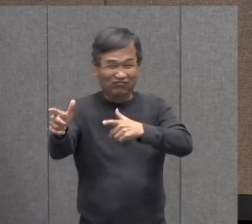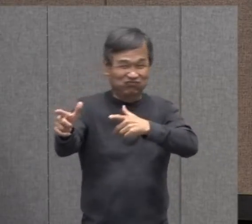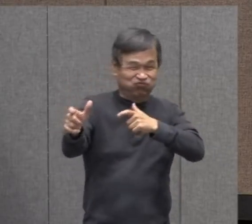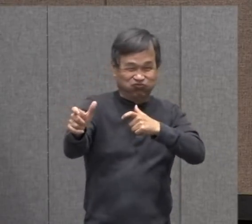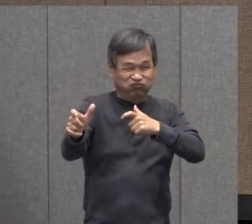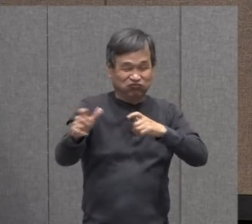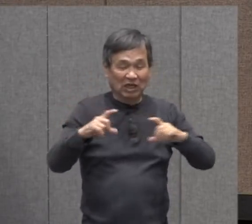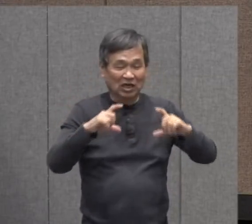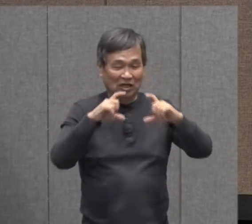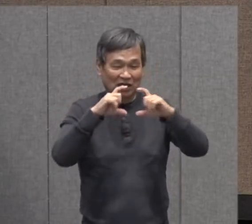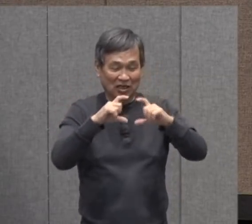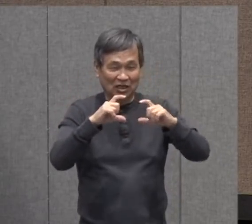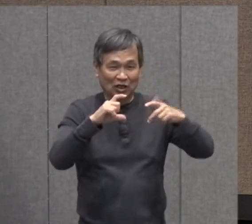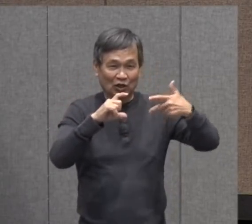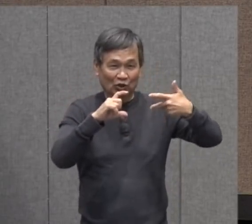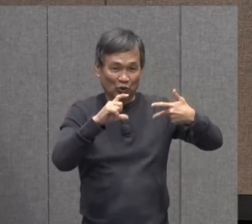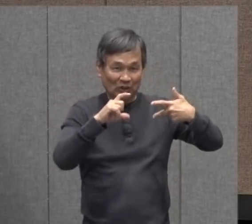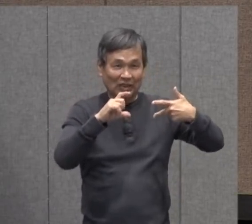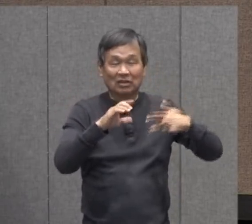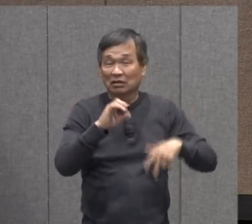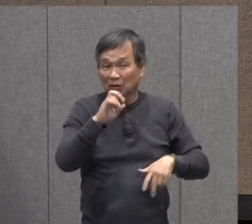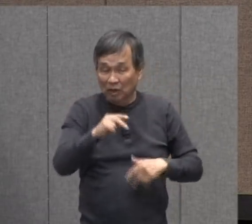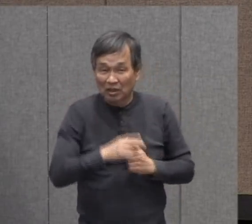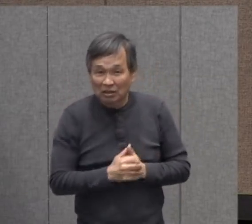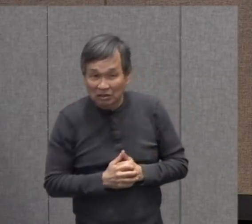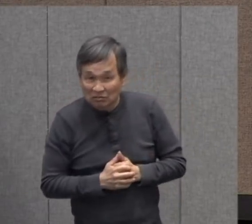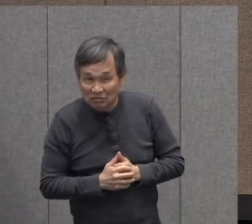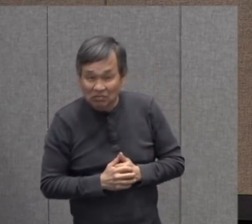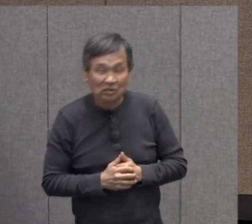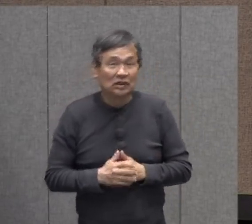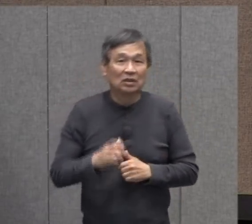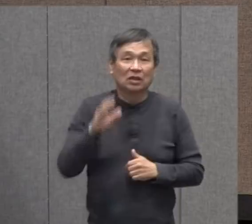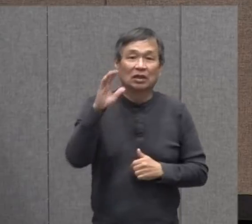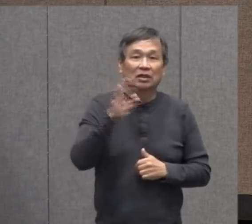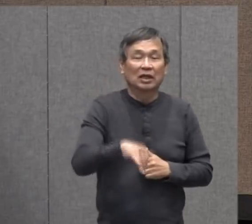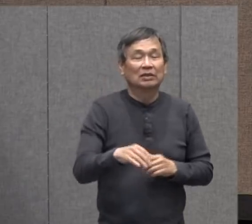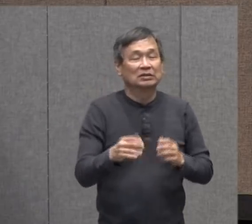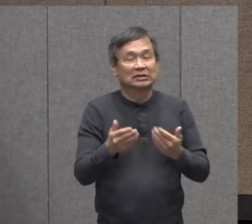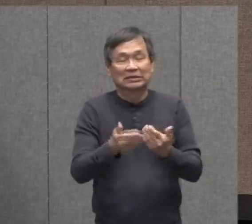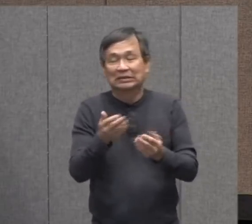we can show it with three lines. We can also use forward, backwards, up, down,